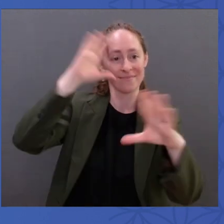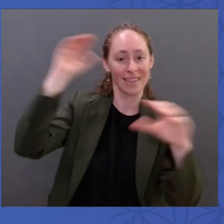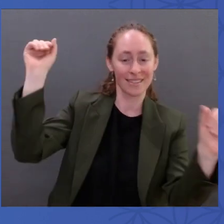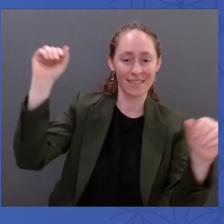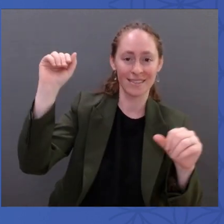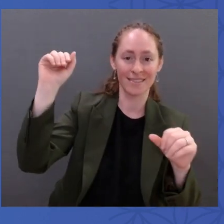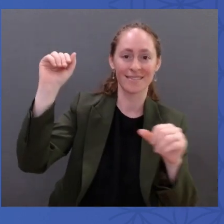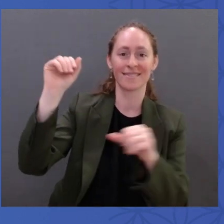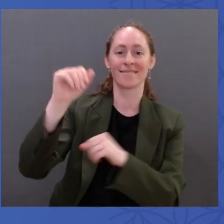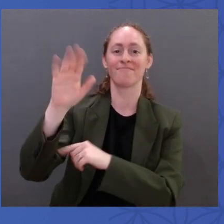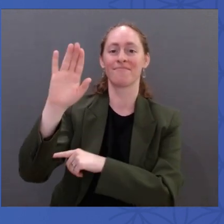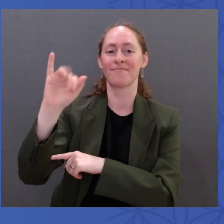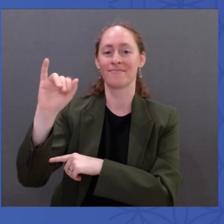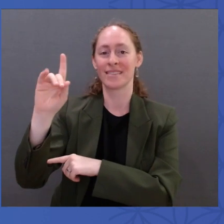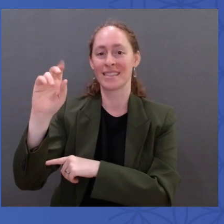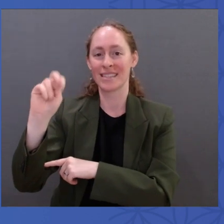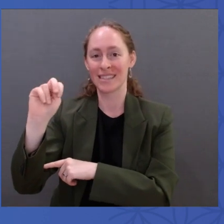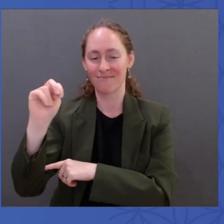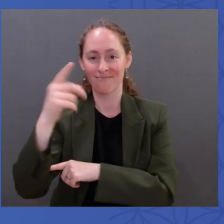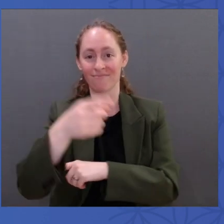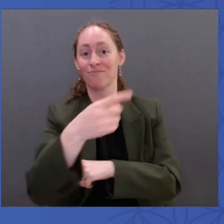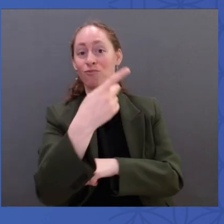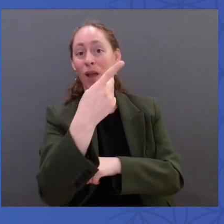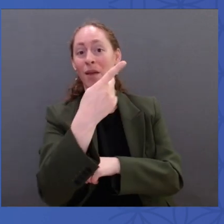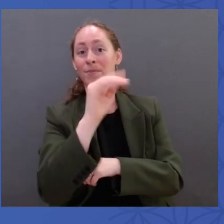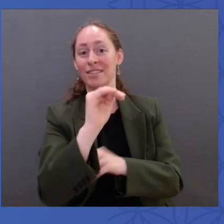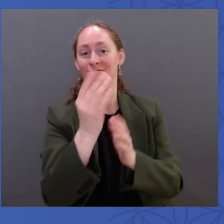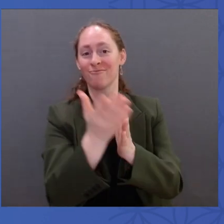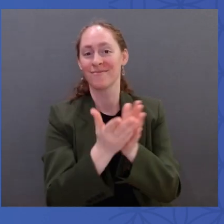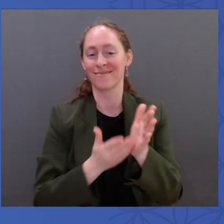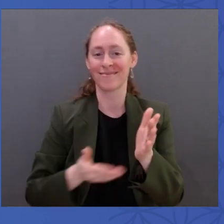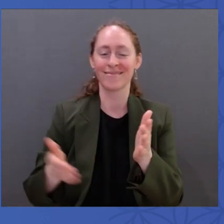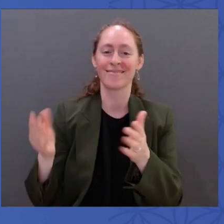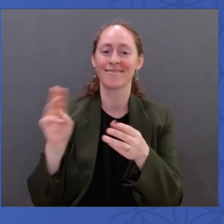At the outset, let me convey my Prime Minister's apologies